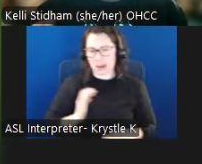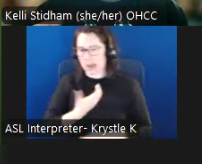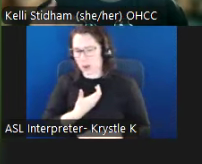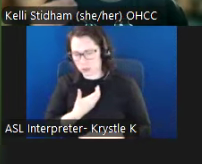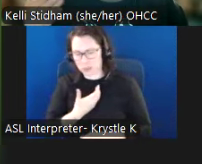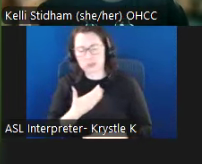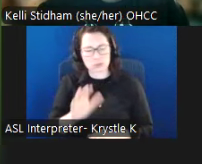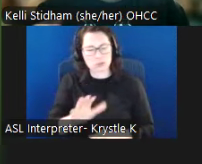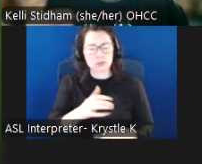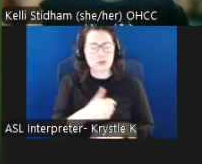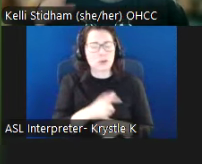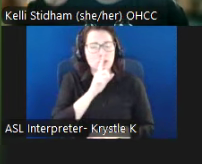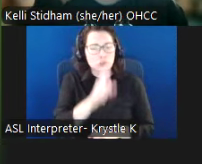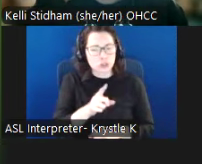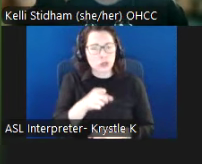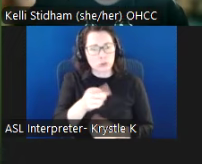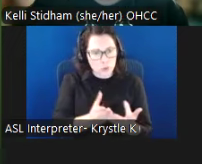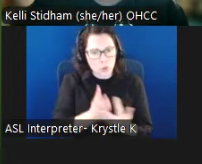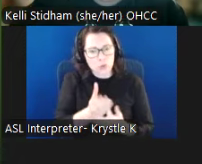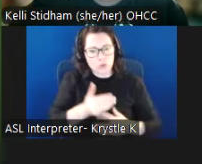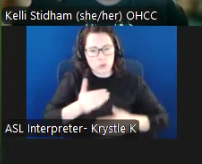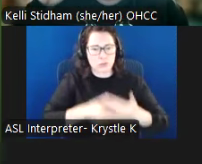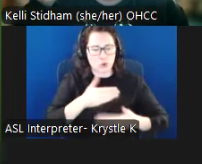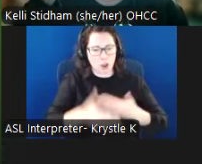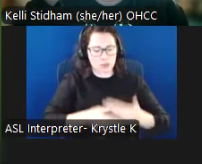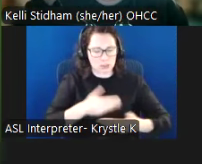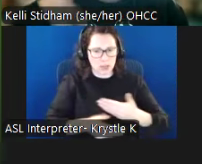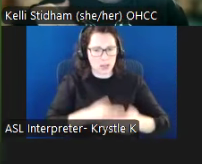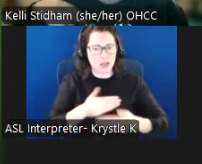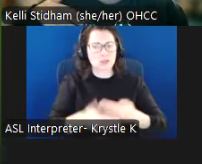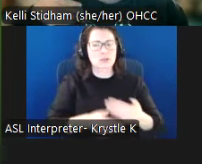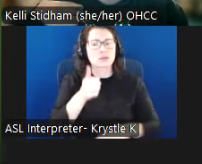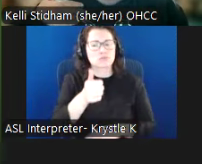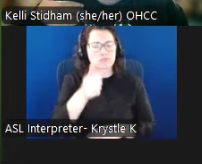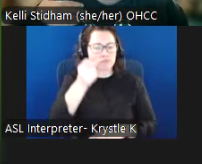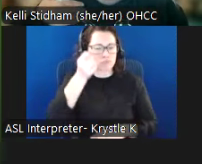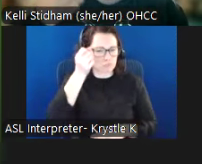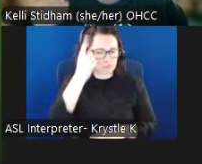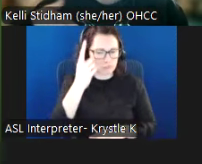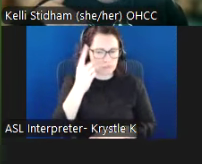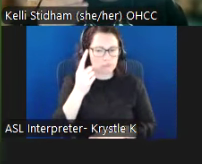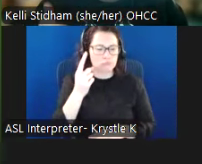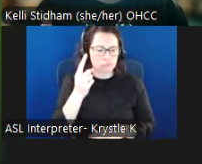that when you're going through that